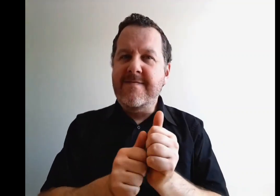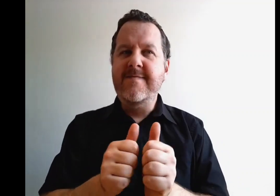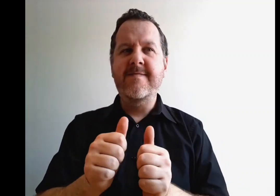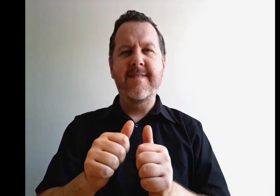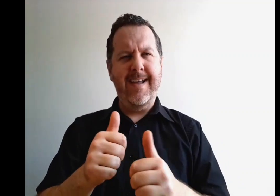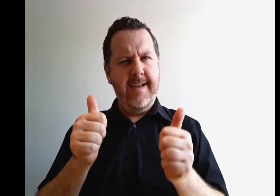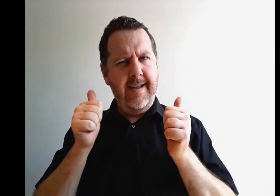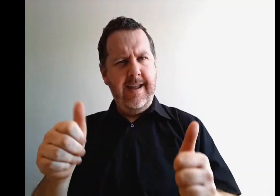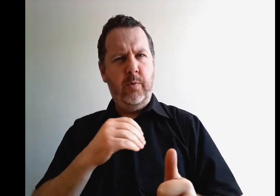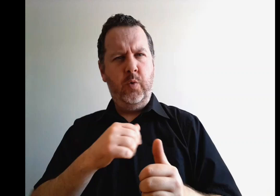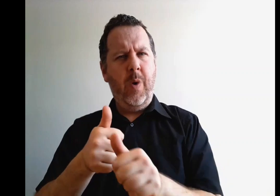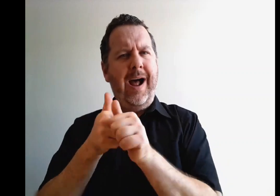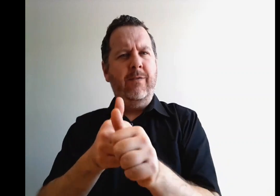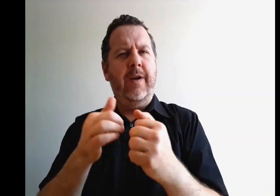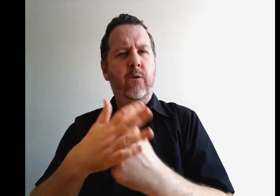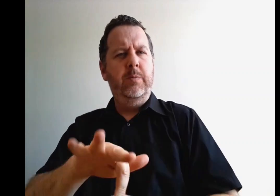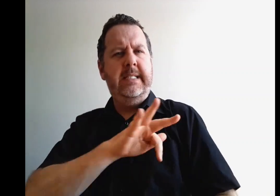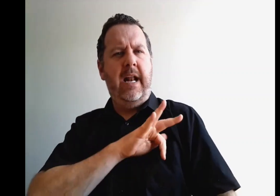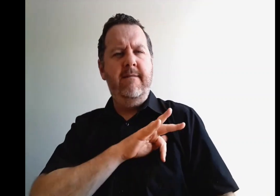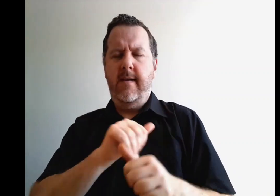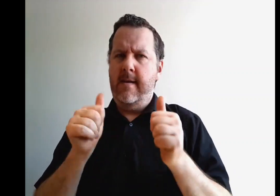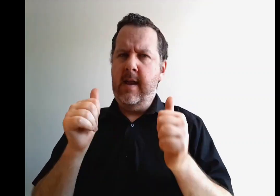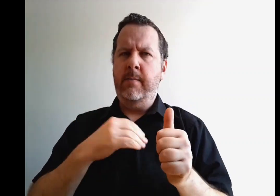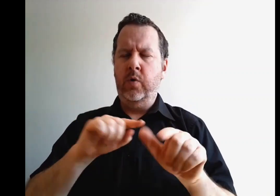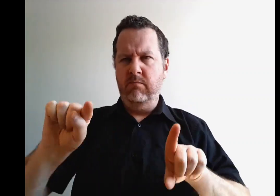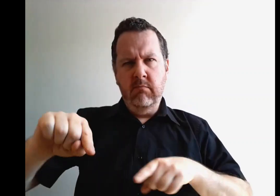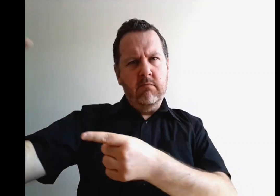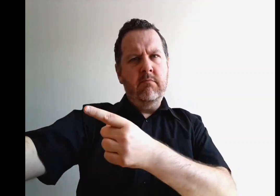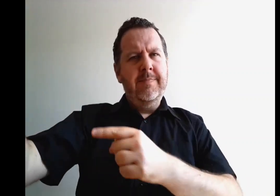in the sense of self-advocating, at an individual level.